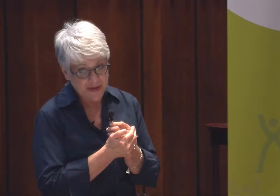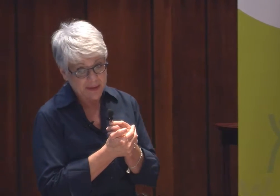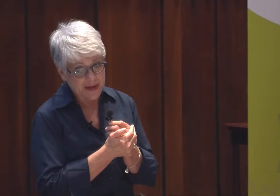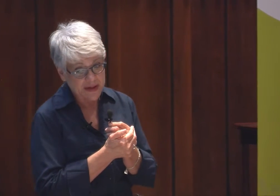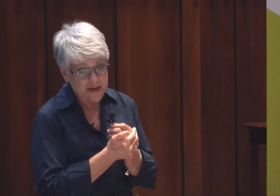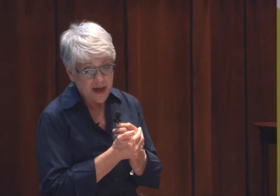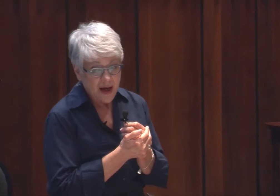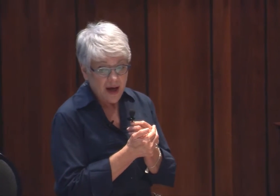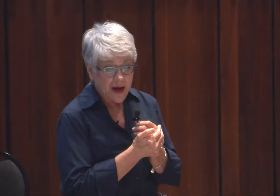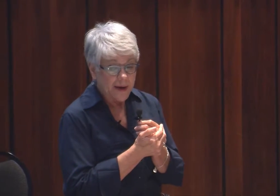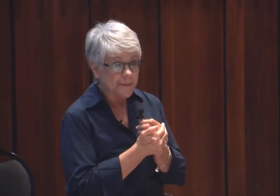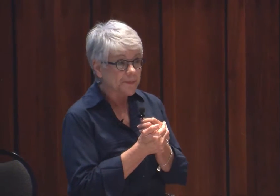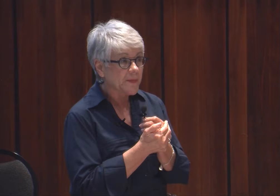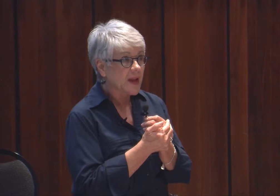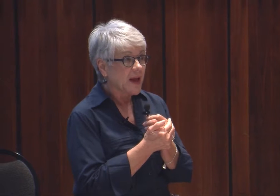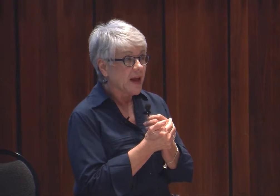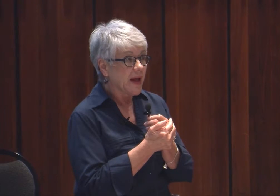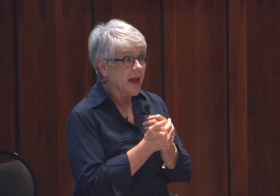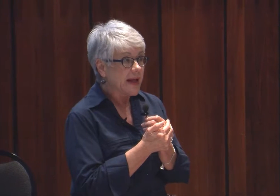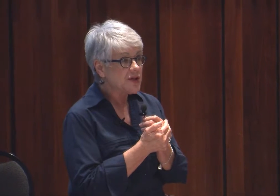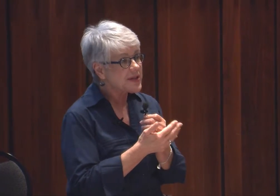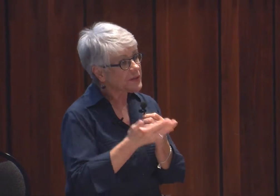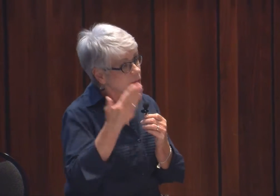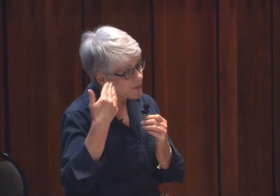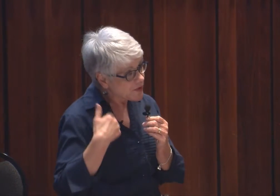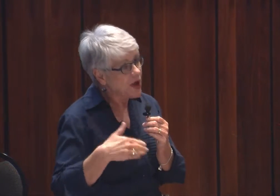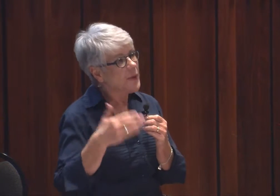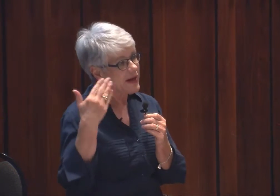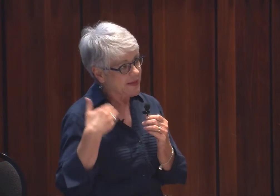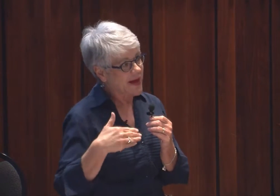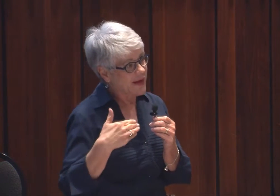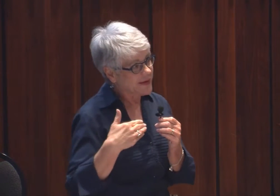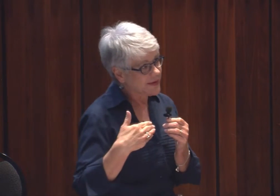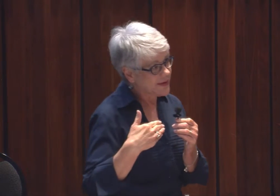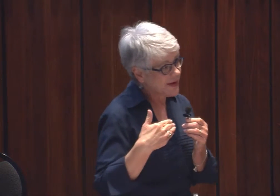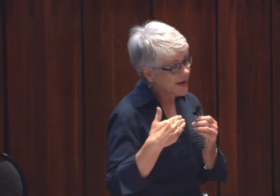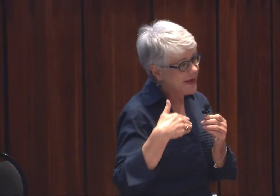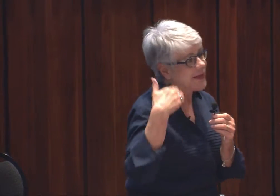families and just knowing that and then